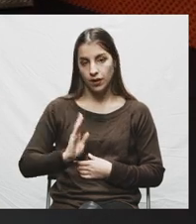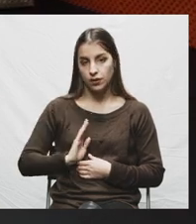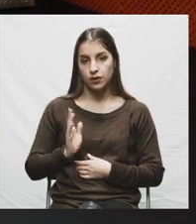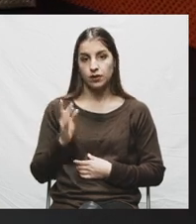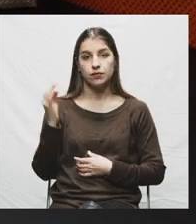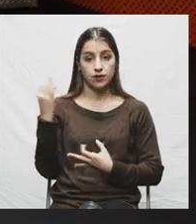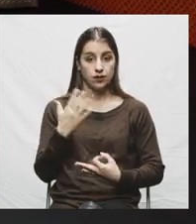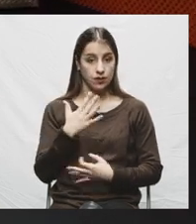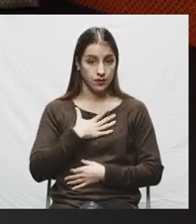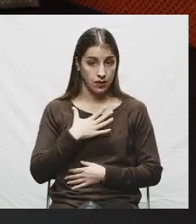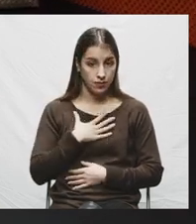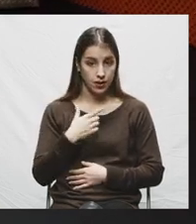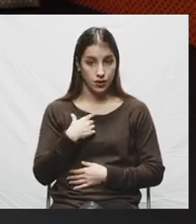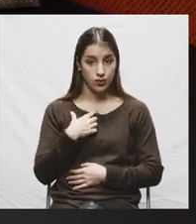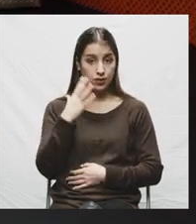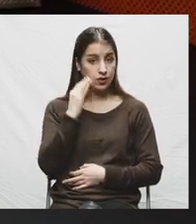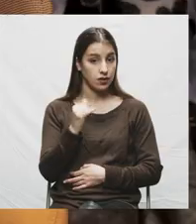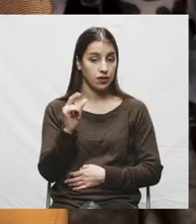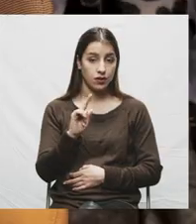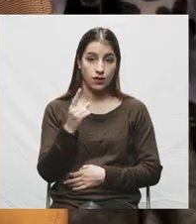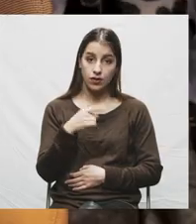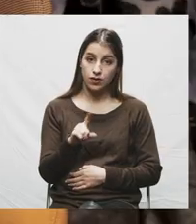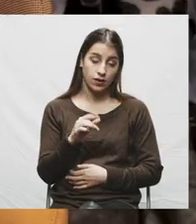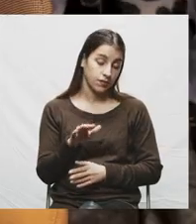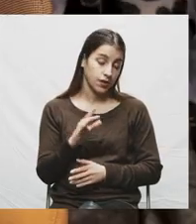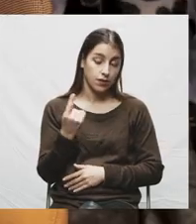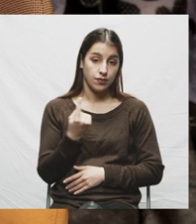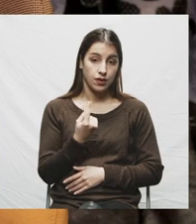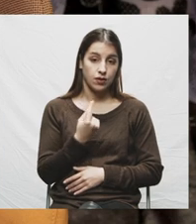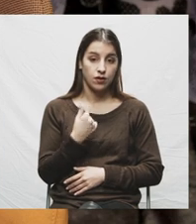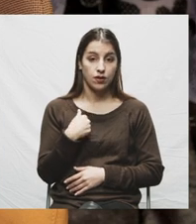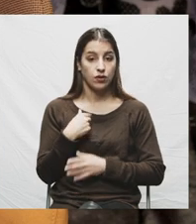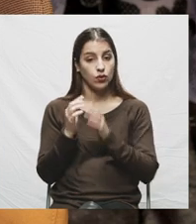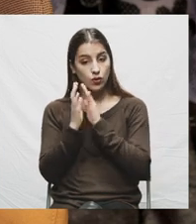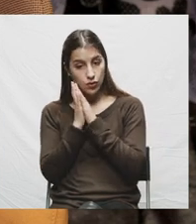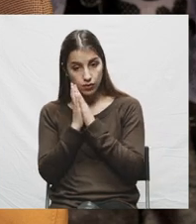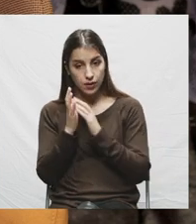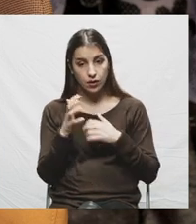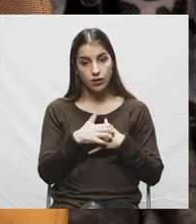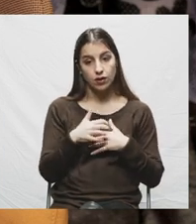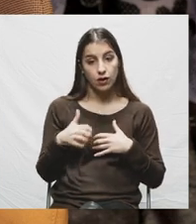I tried… by all means, not to do mandatory military service. I started sleeping with cats,